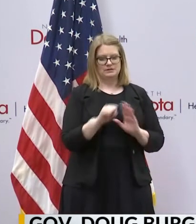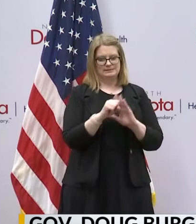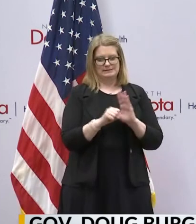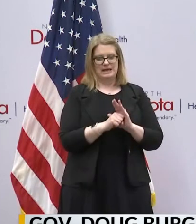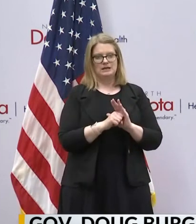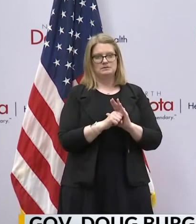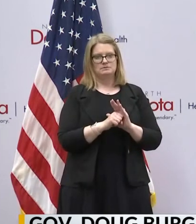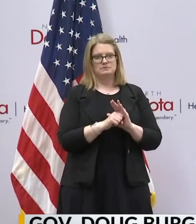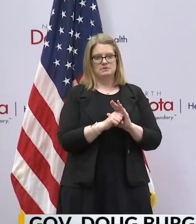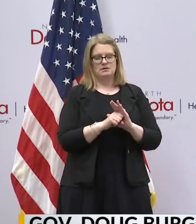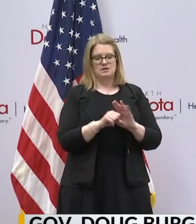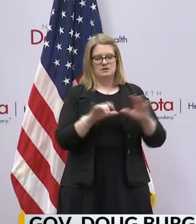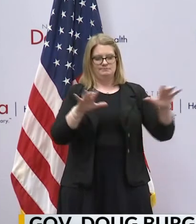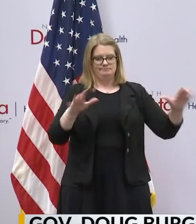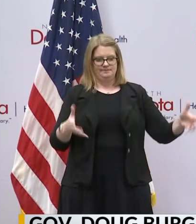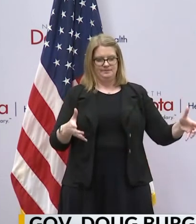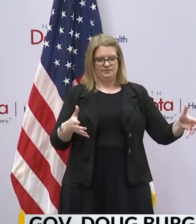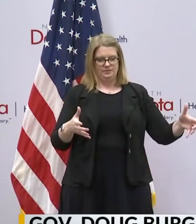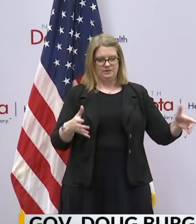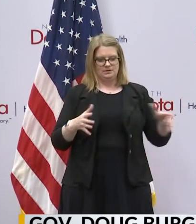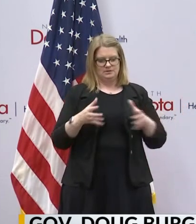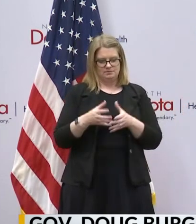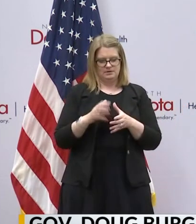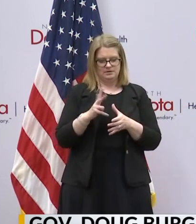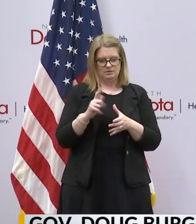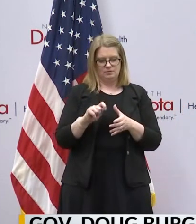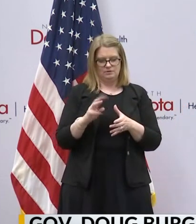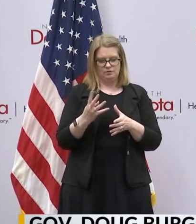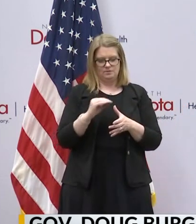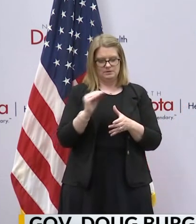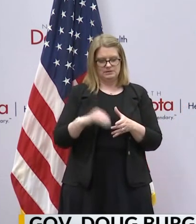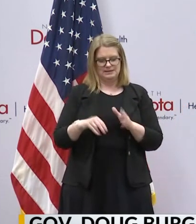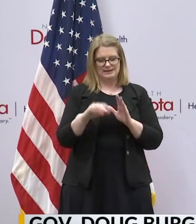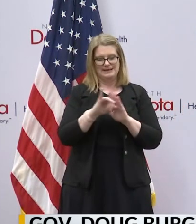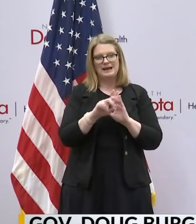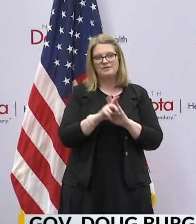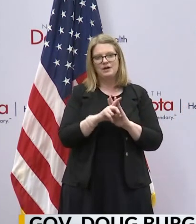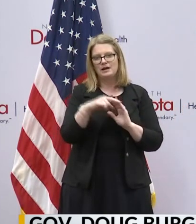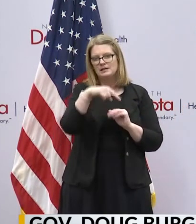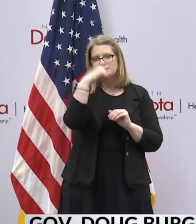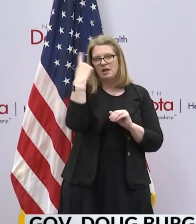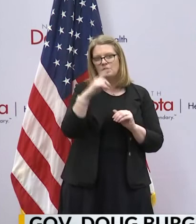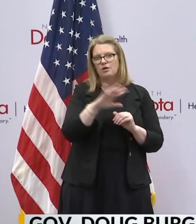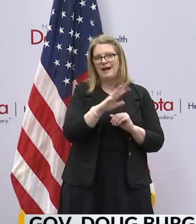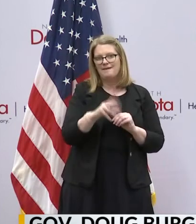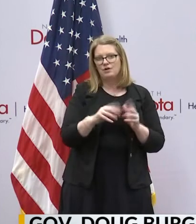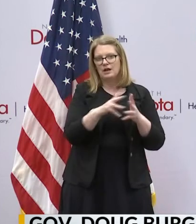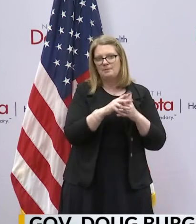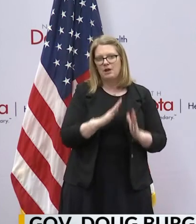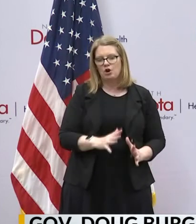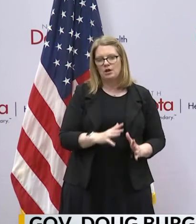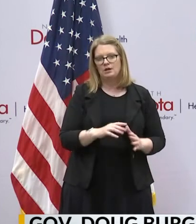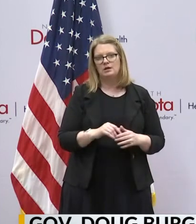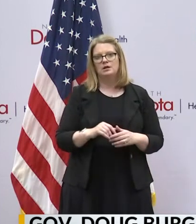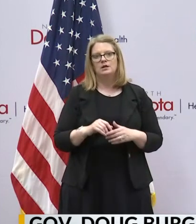ON 2018 CENSUS DATA, THE 3.4% OF OUR STATE POPULATION HAD -- AT